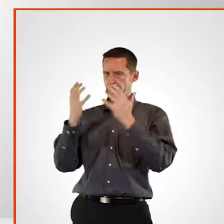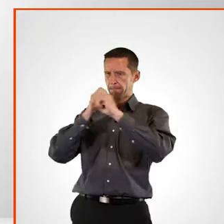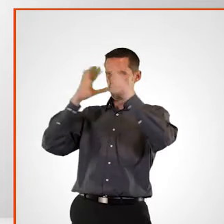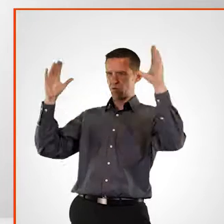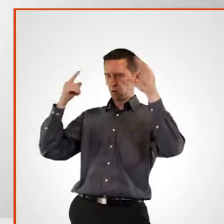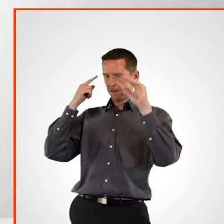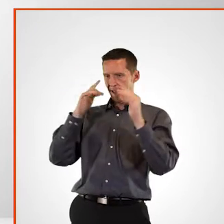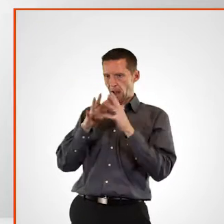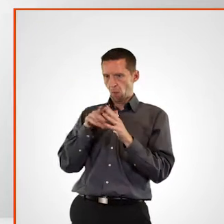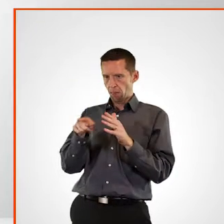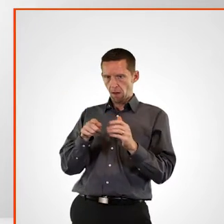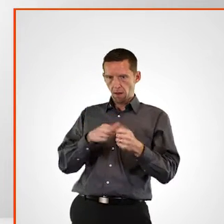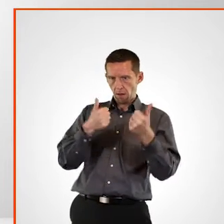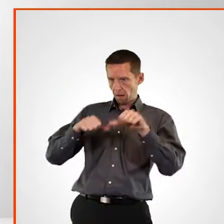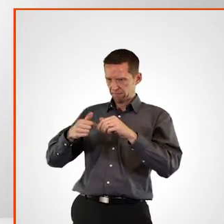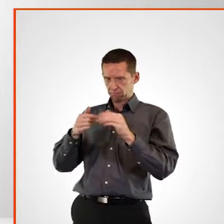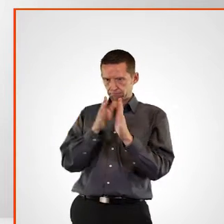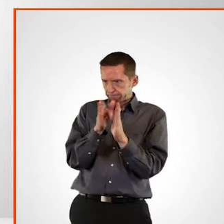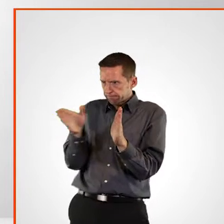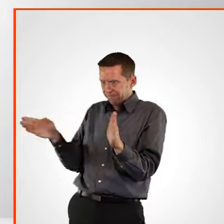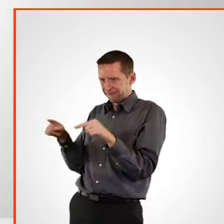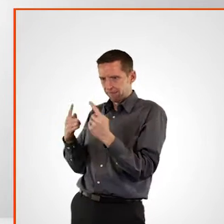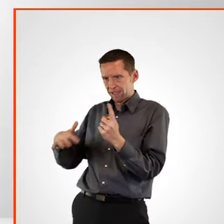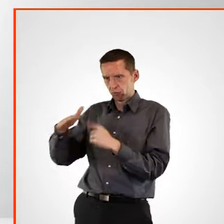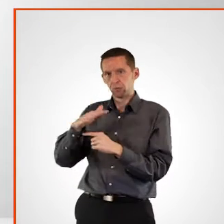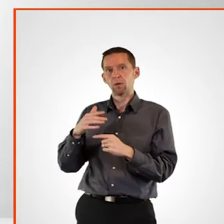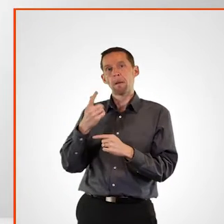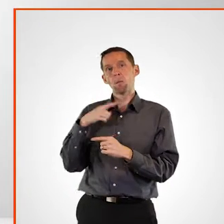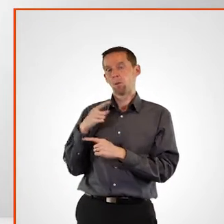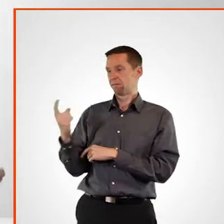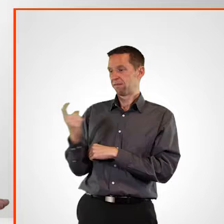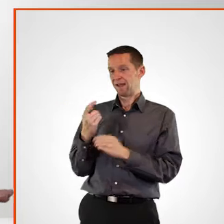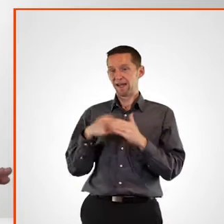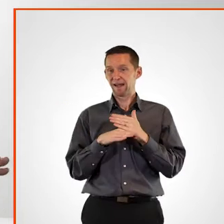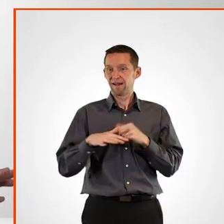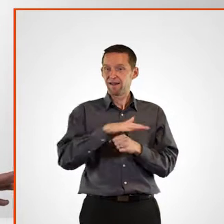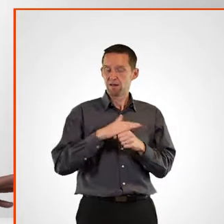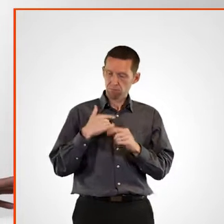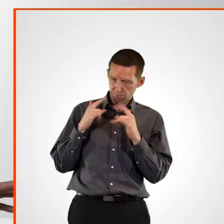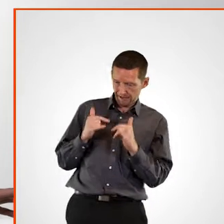Let's look at how these kids are doing across domains. And just because they come into a clinic and get 80 percent or 90 percent,